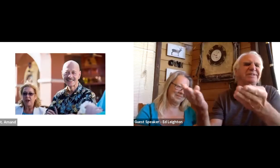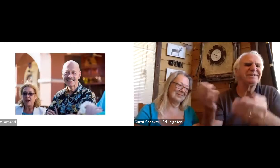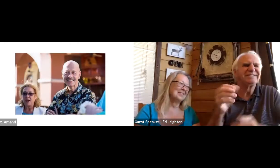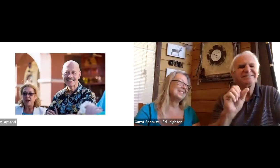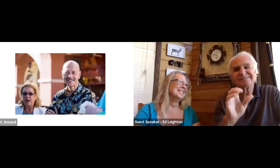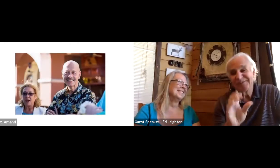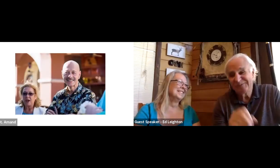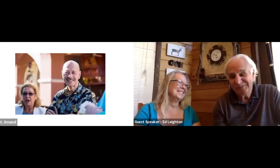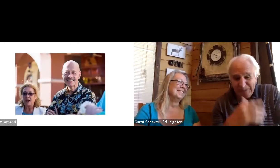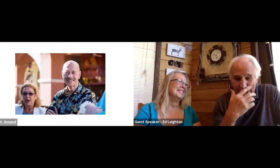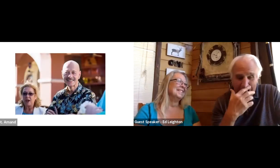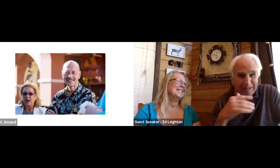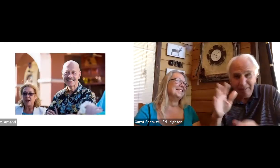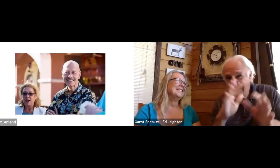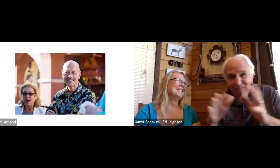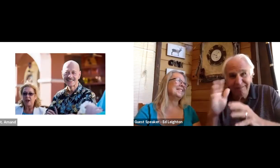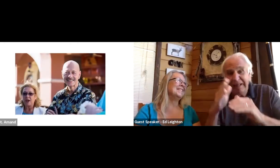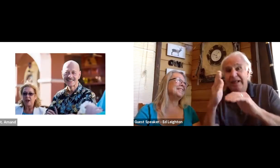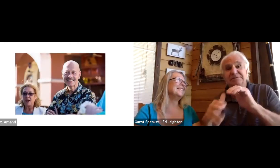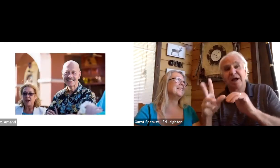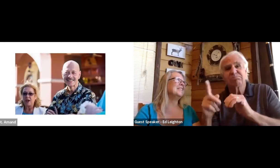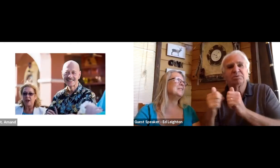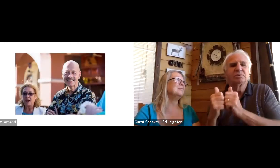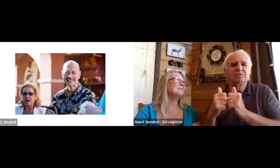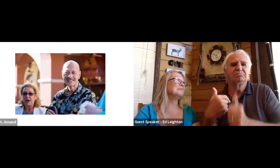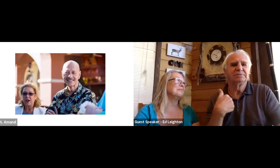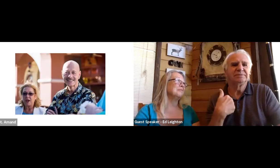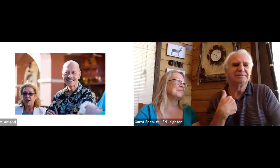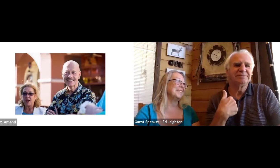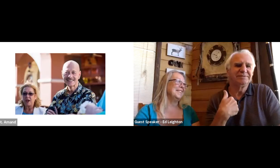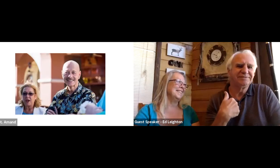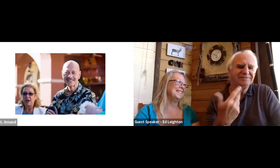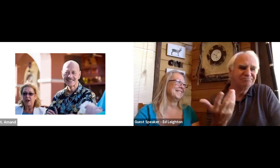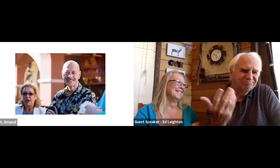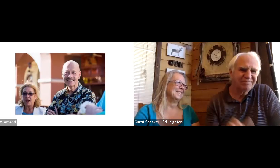Ed: Yeah, it was 1966, so, of course, you know, it wasn't as open as it is now, so, anyway,